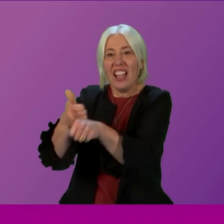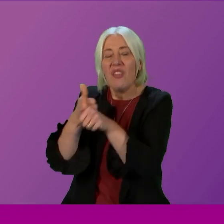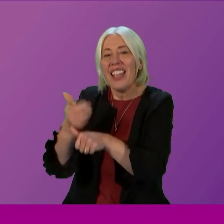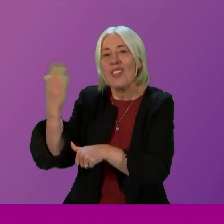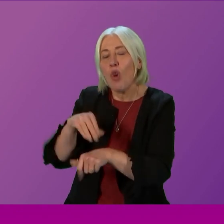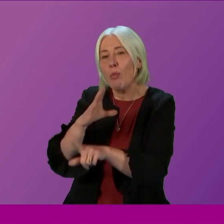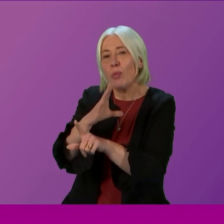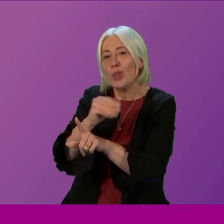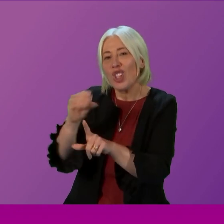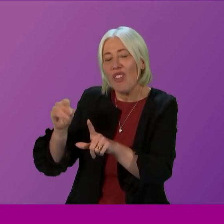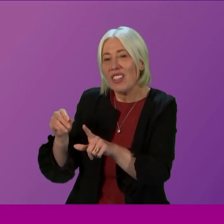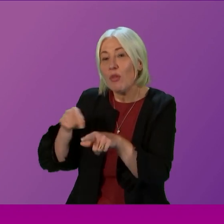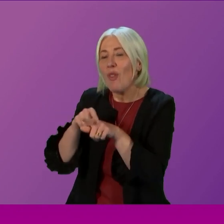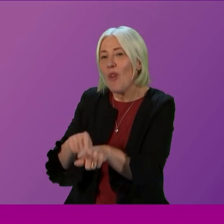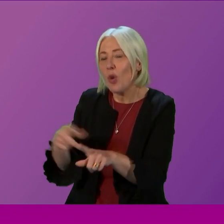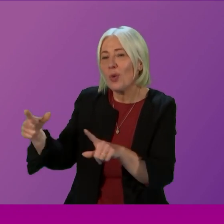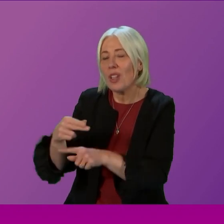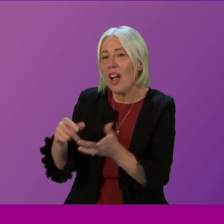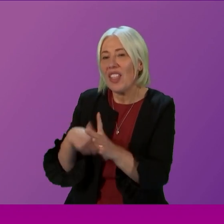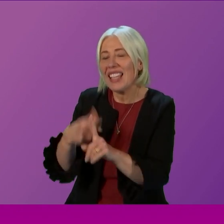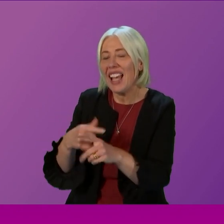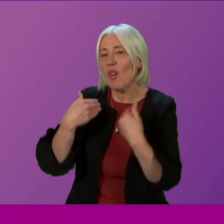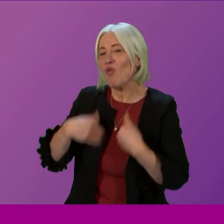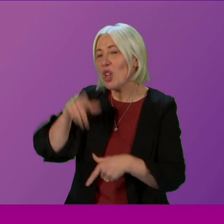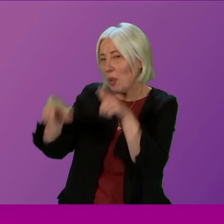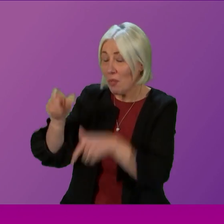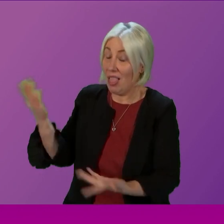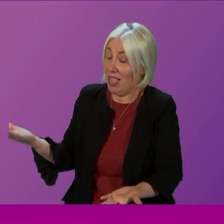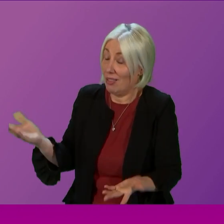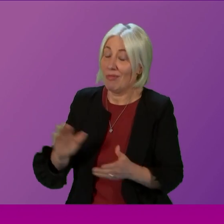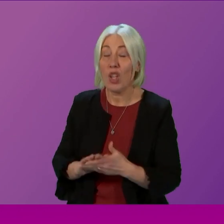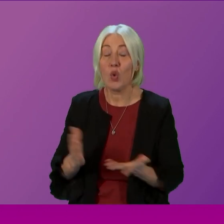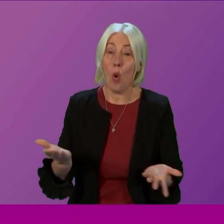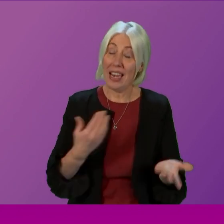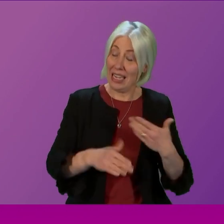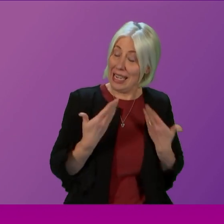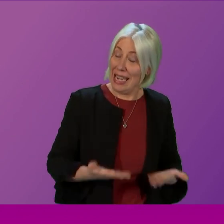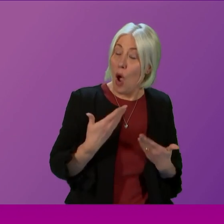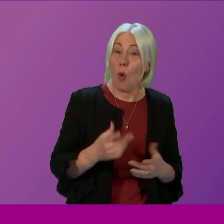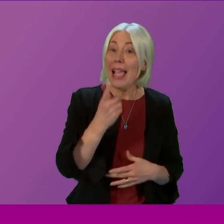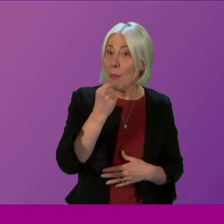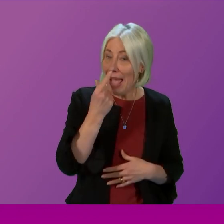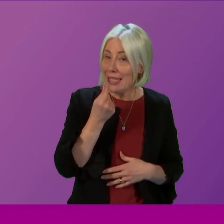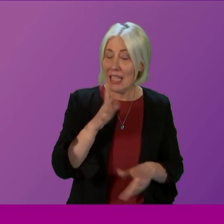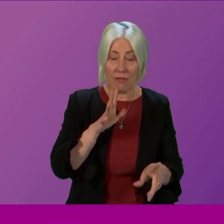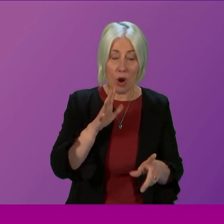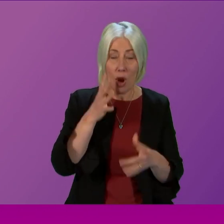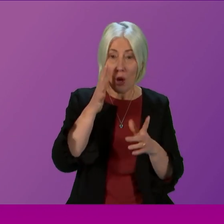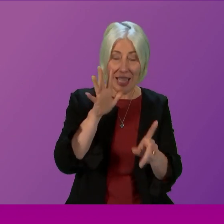the richest people in our society. Within that, capacity for diagnostic tests is being increased,